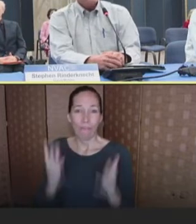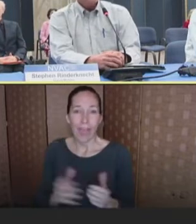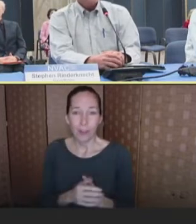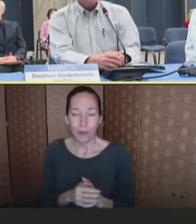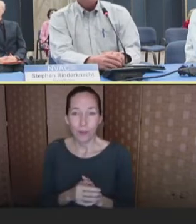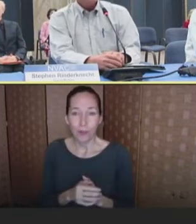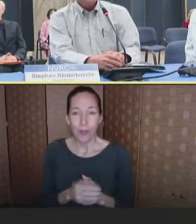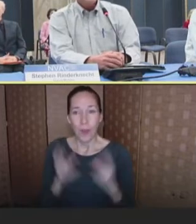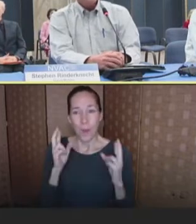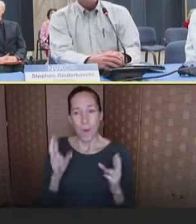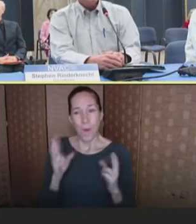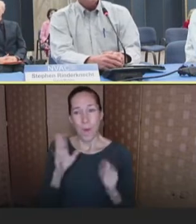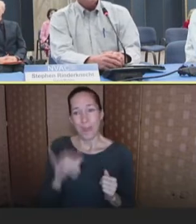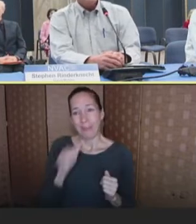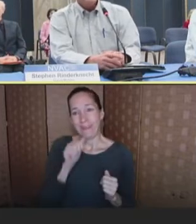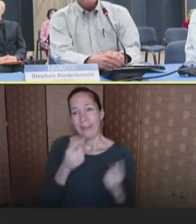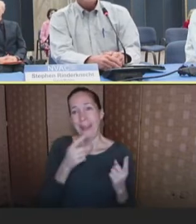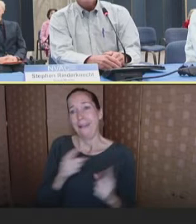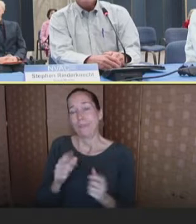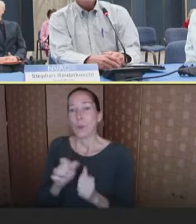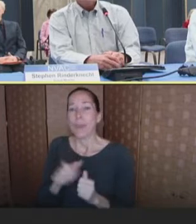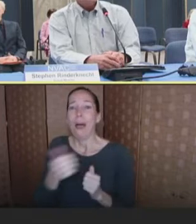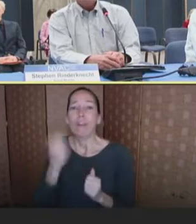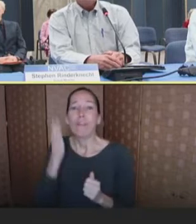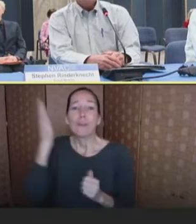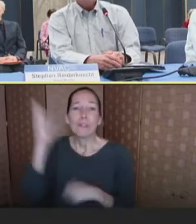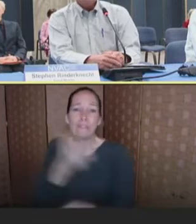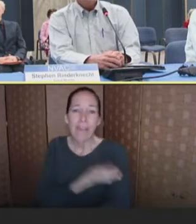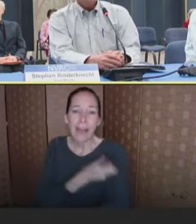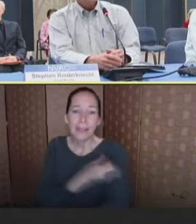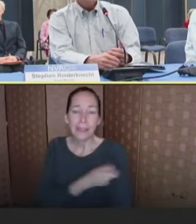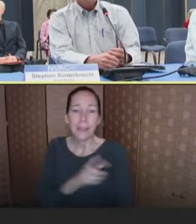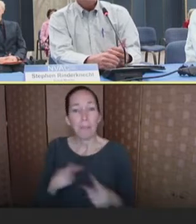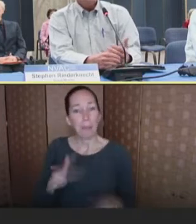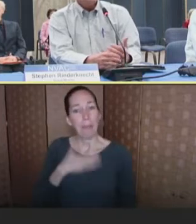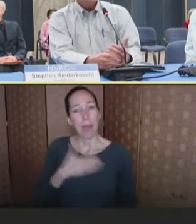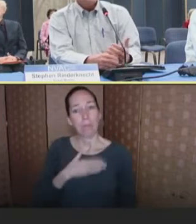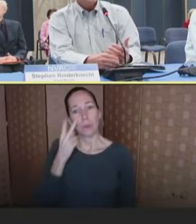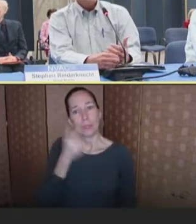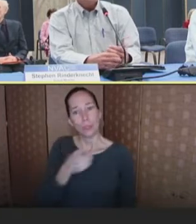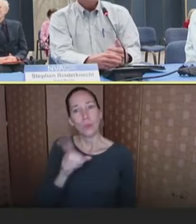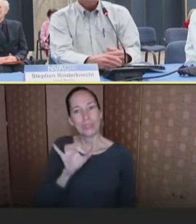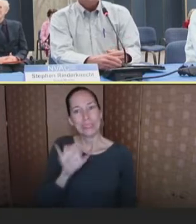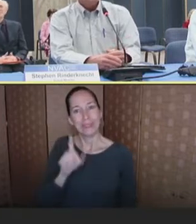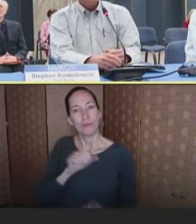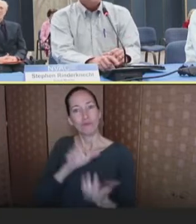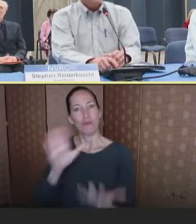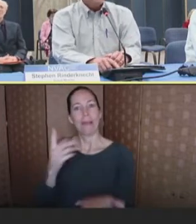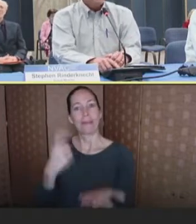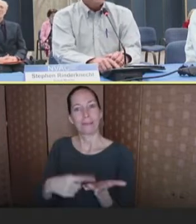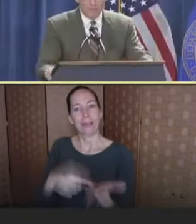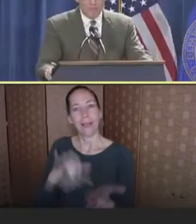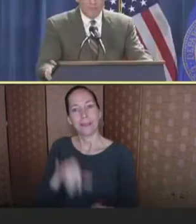But I was really happy to see that addressed and discussed in this. So, good work. Thank you. John Dunn: Good.